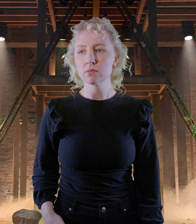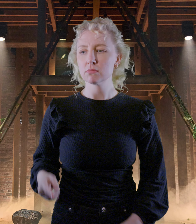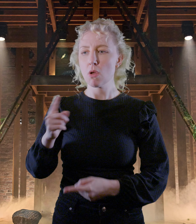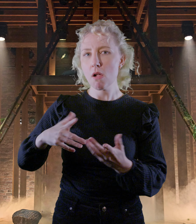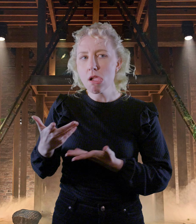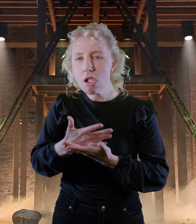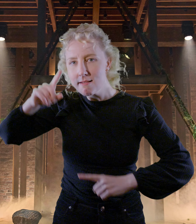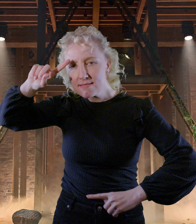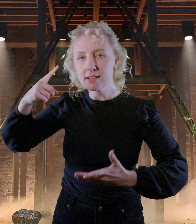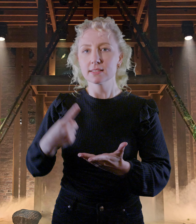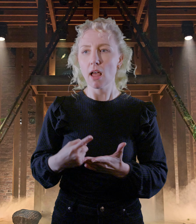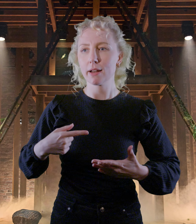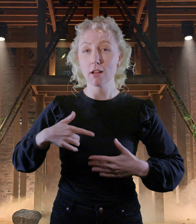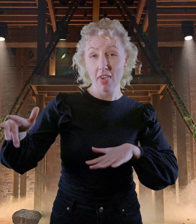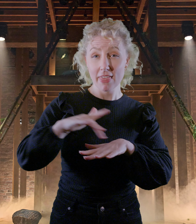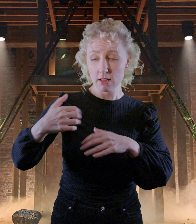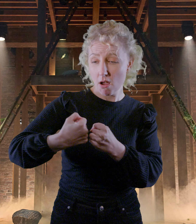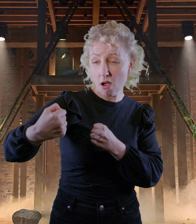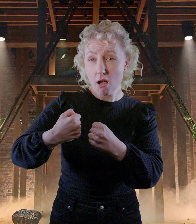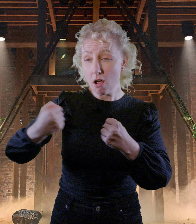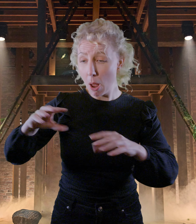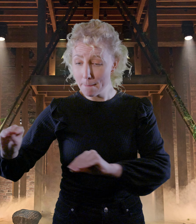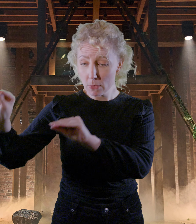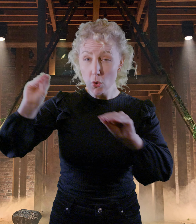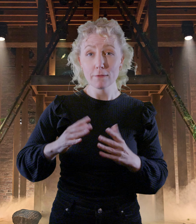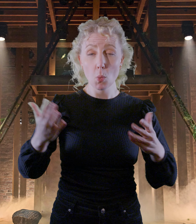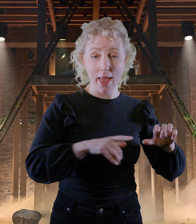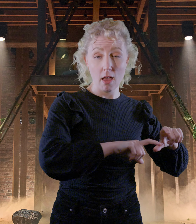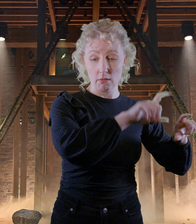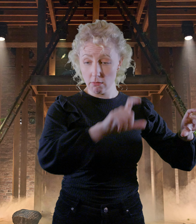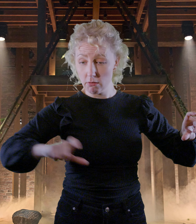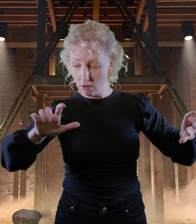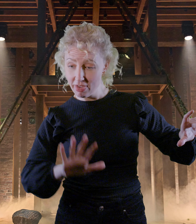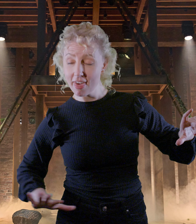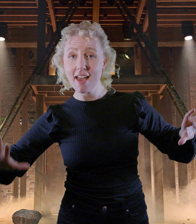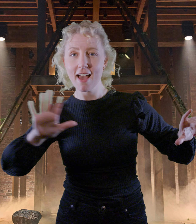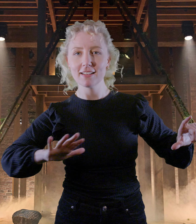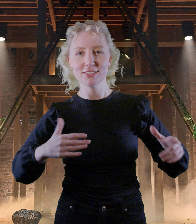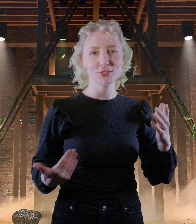They decide to move The Theatre to Bankside and rename it ‘The Globe’.